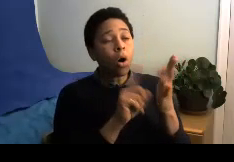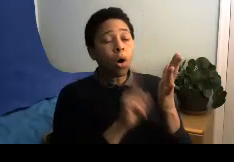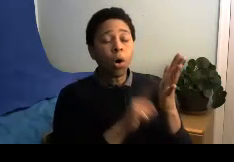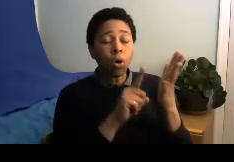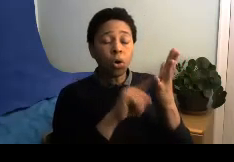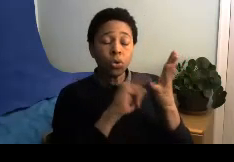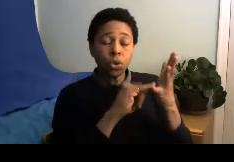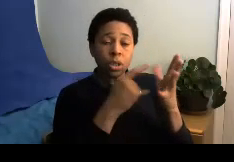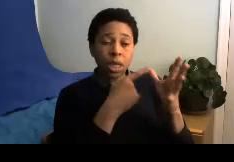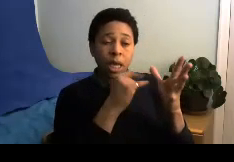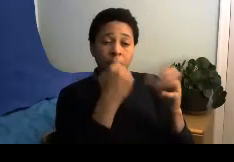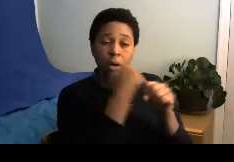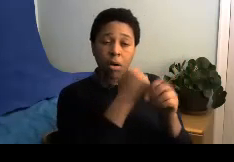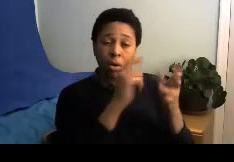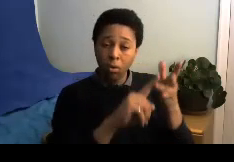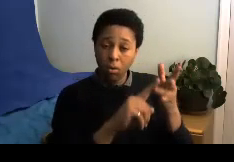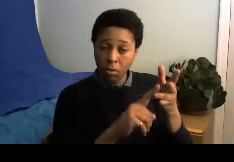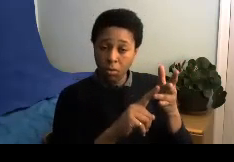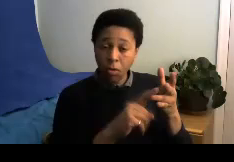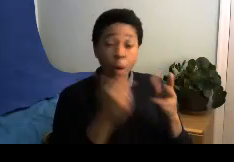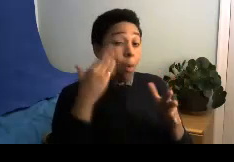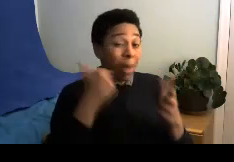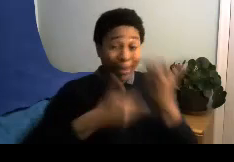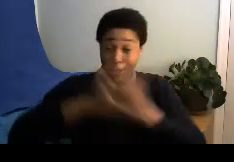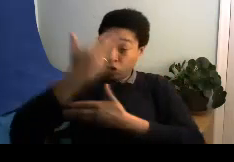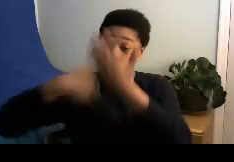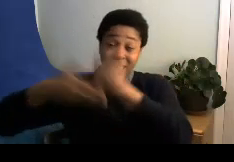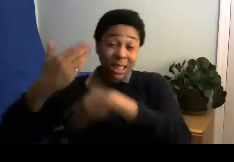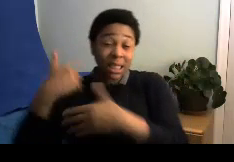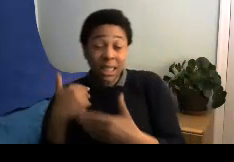Black history and you know, just going to places where you know,